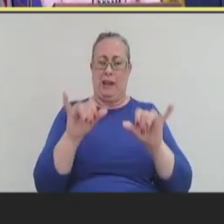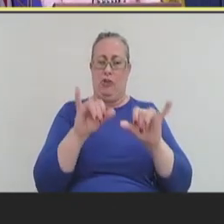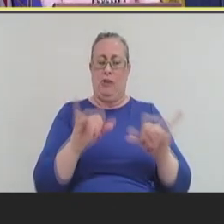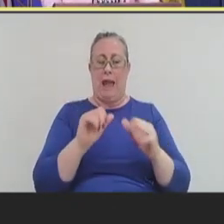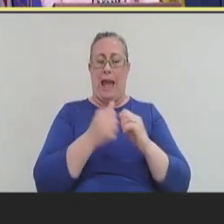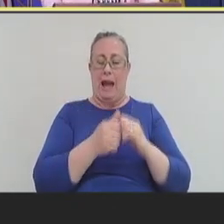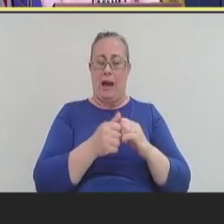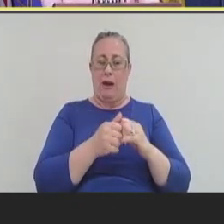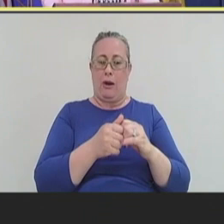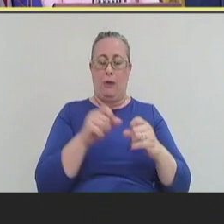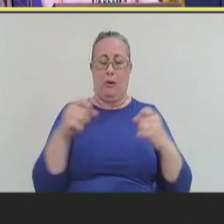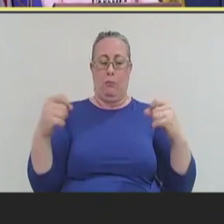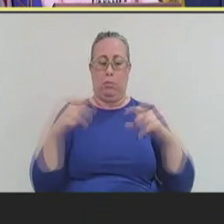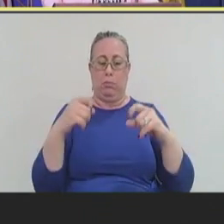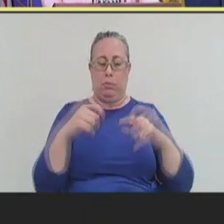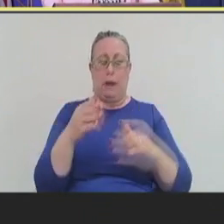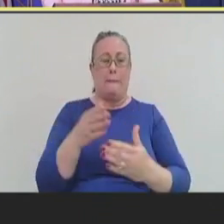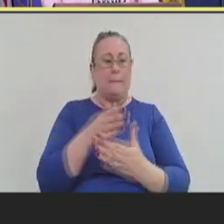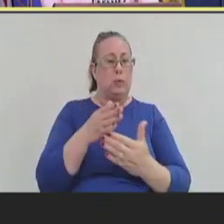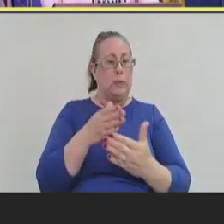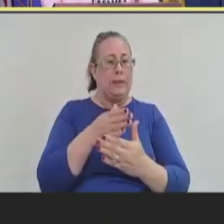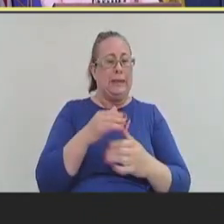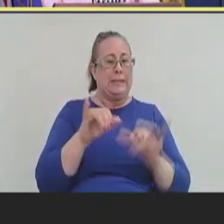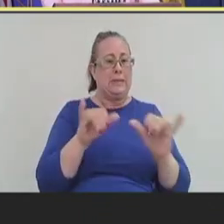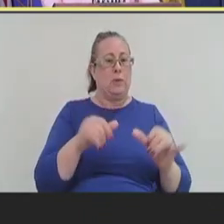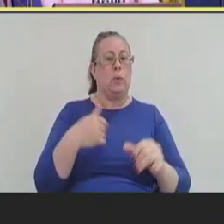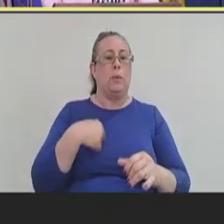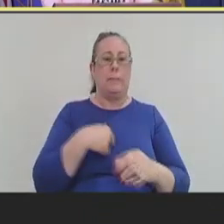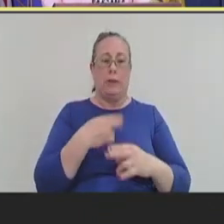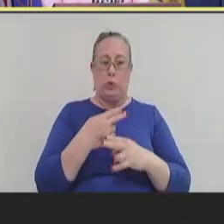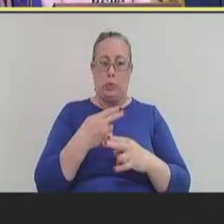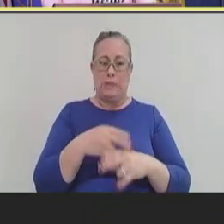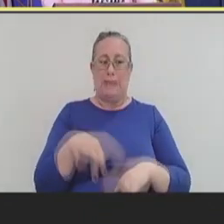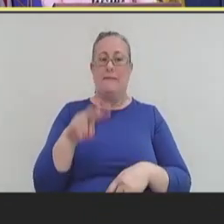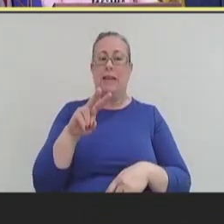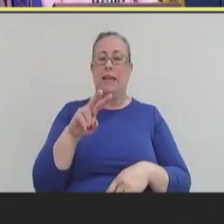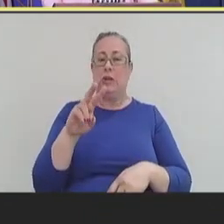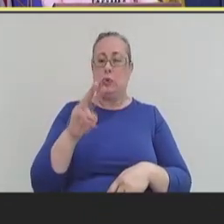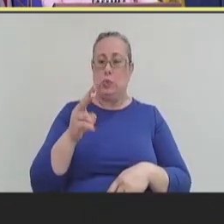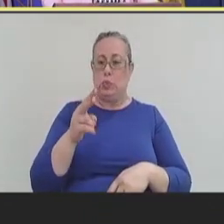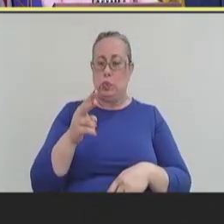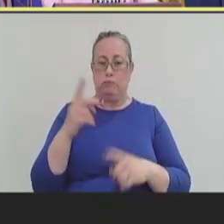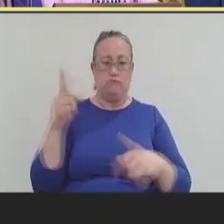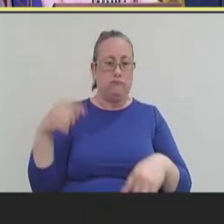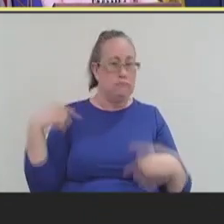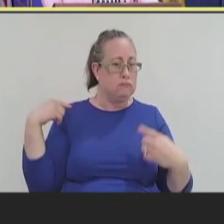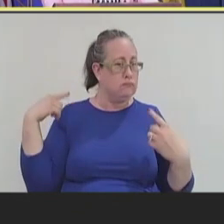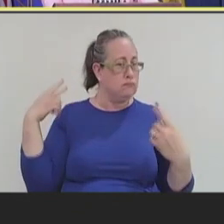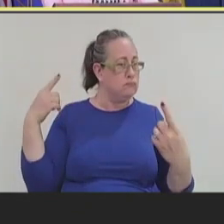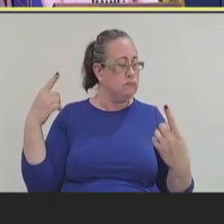There's also -- we've been using V2 for many, many years. It's been very successful,